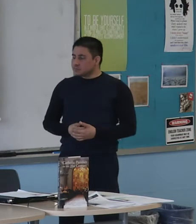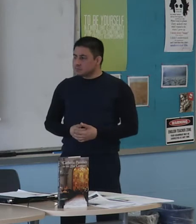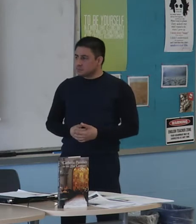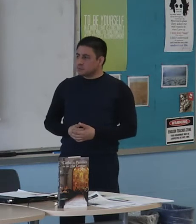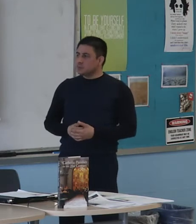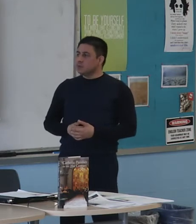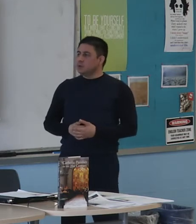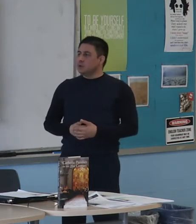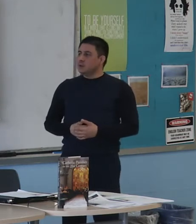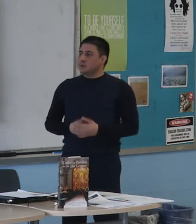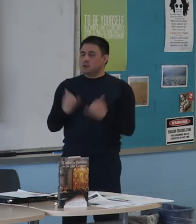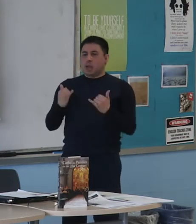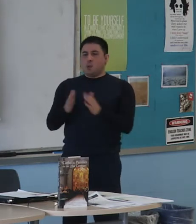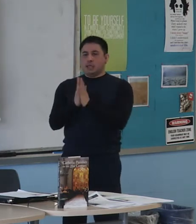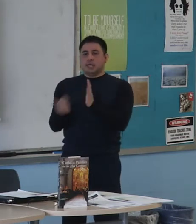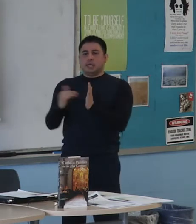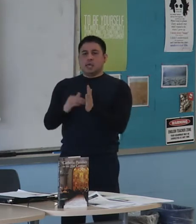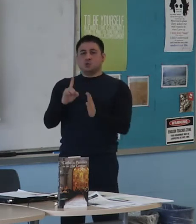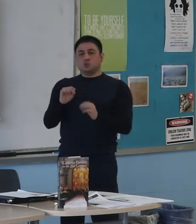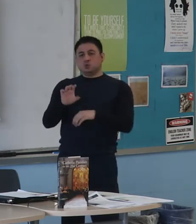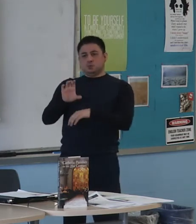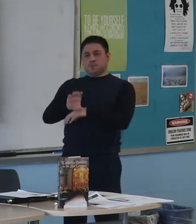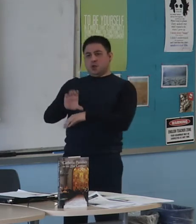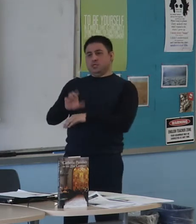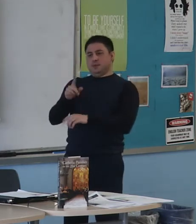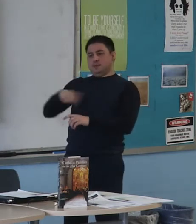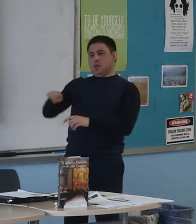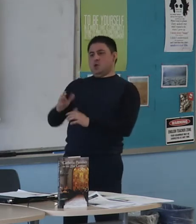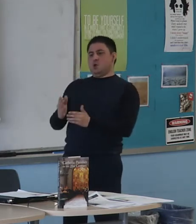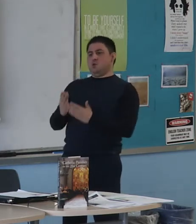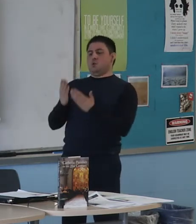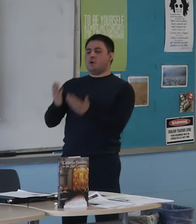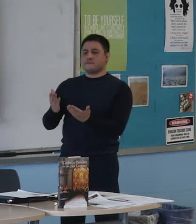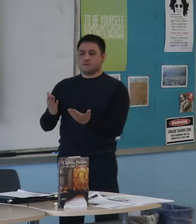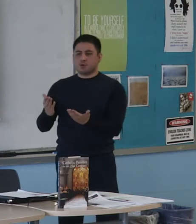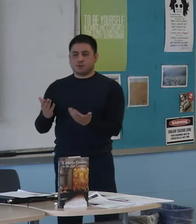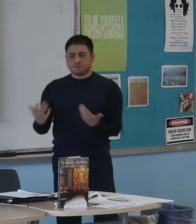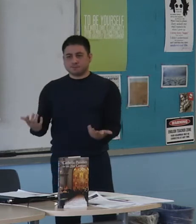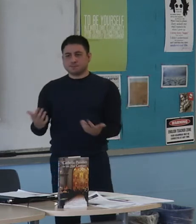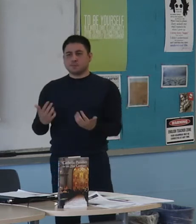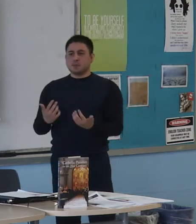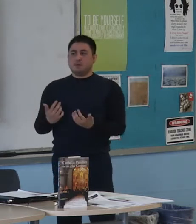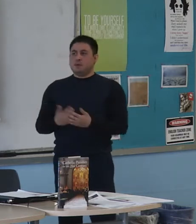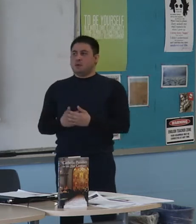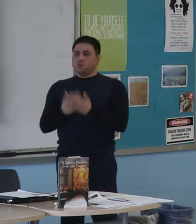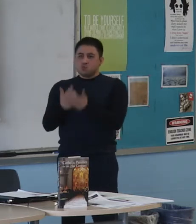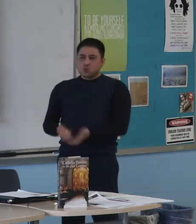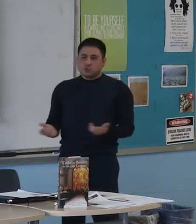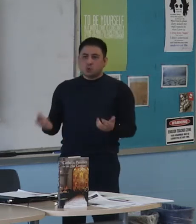And then asking here again, "does the parish offer resources for people with